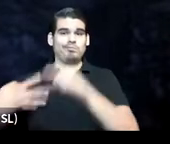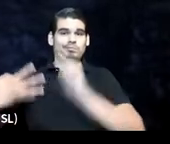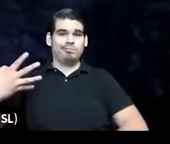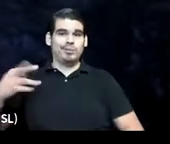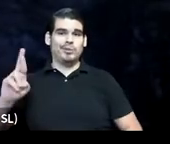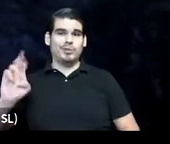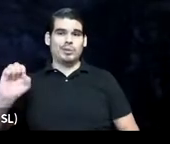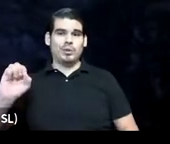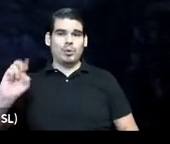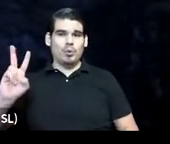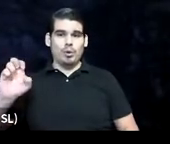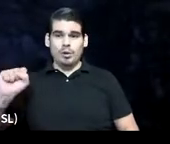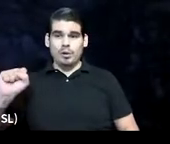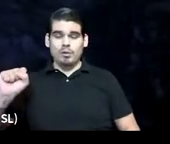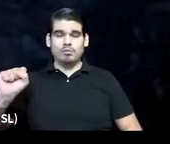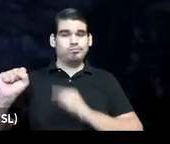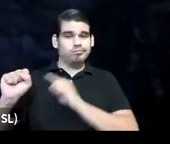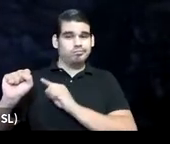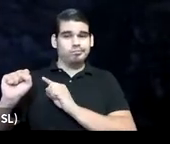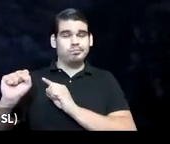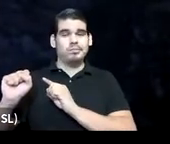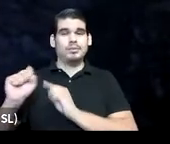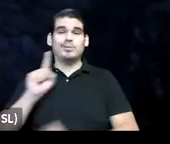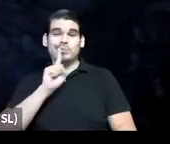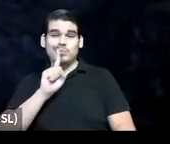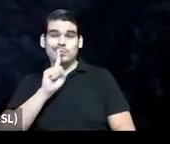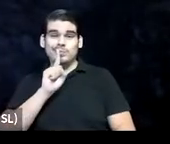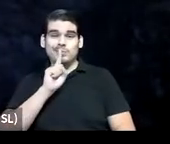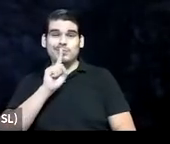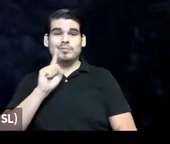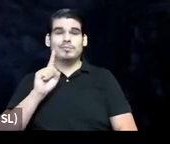existing resolution that has a similar whereas to what you have, or maybe a similar topic.